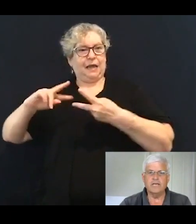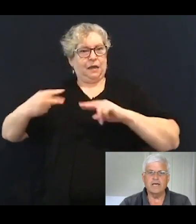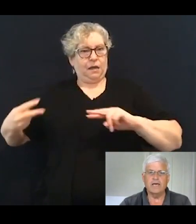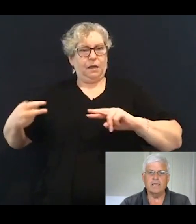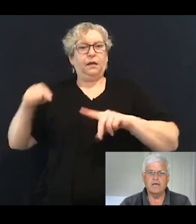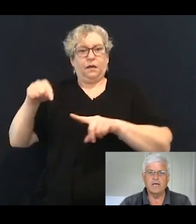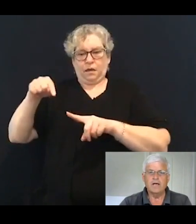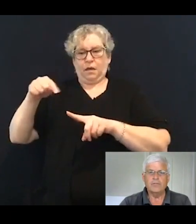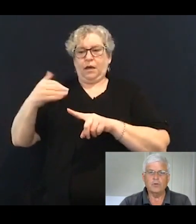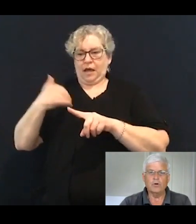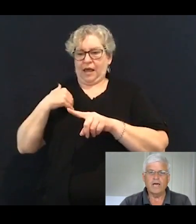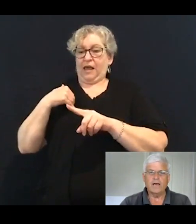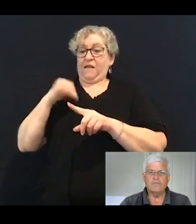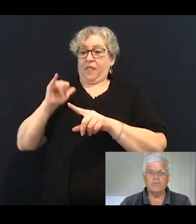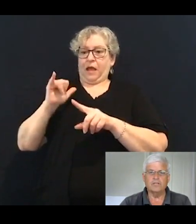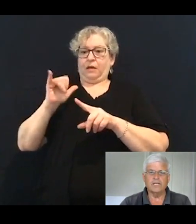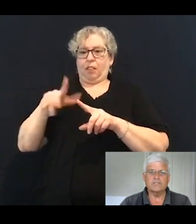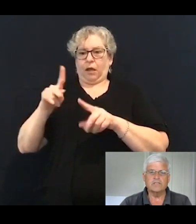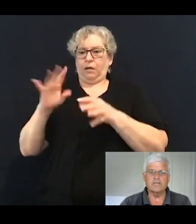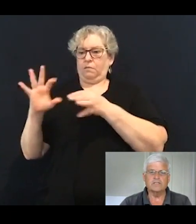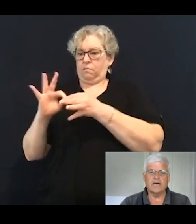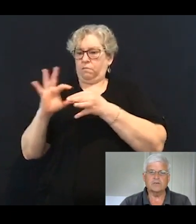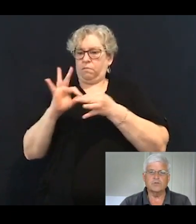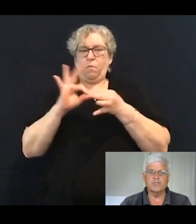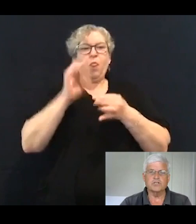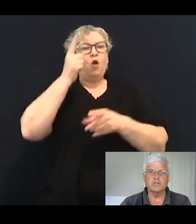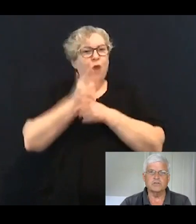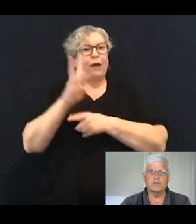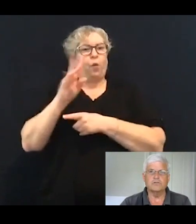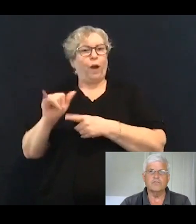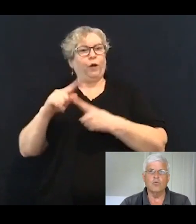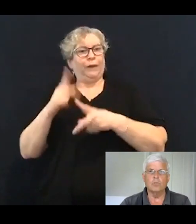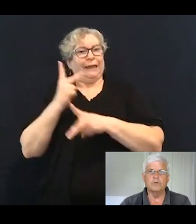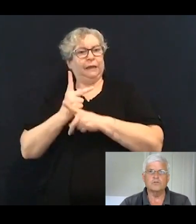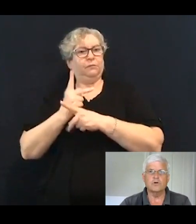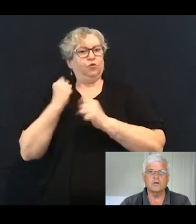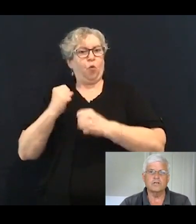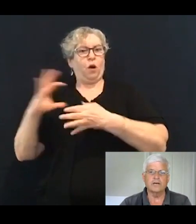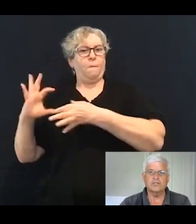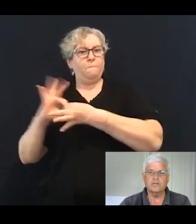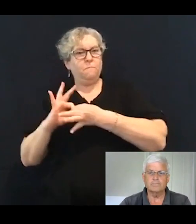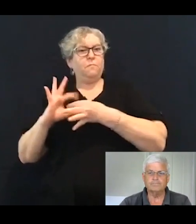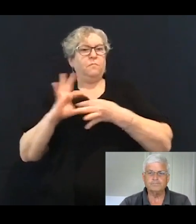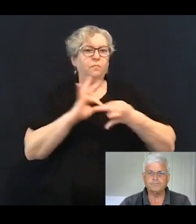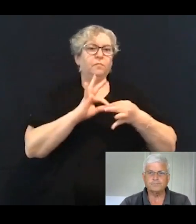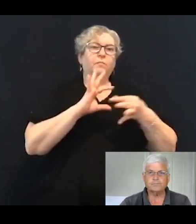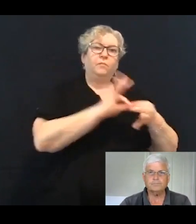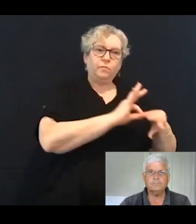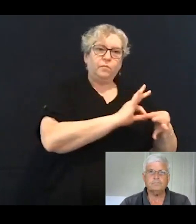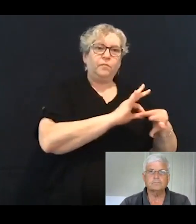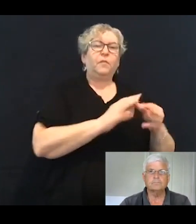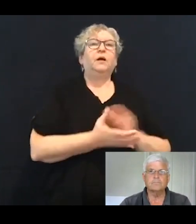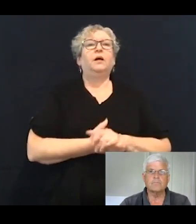would have the links in the exact position to form a strong connection.